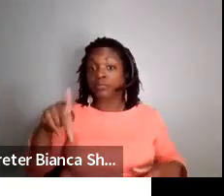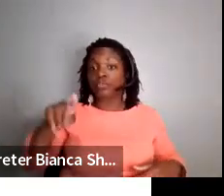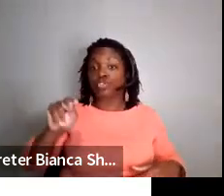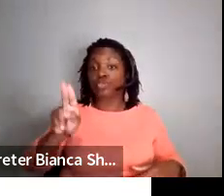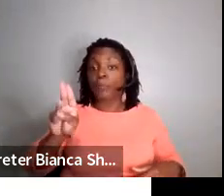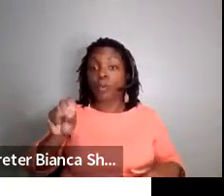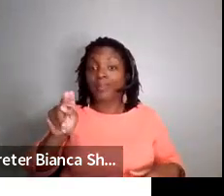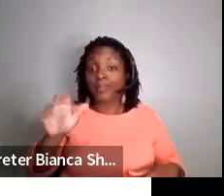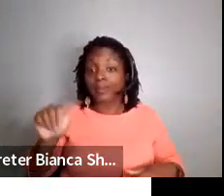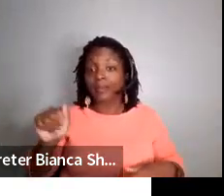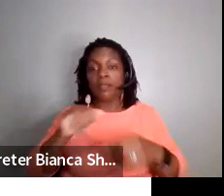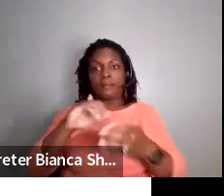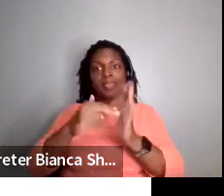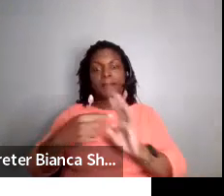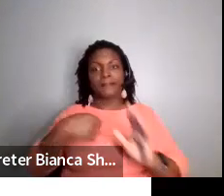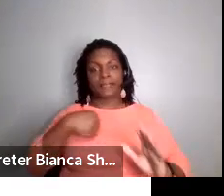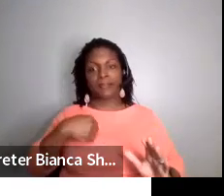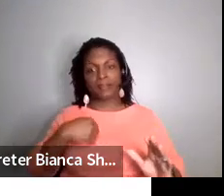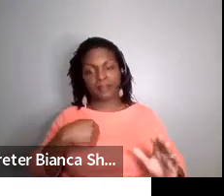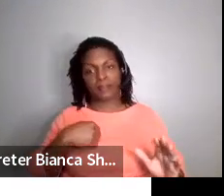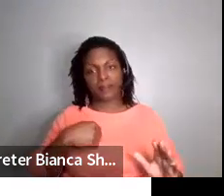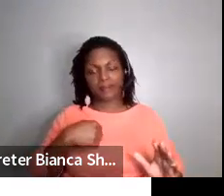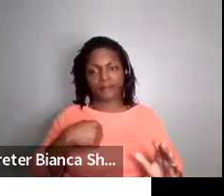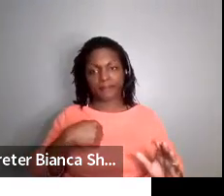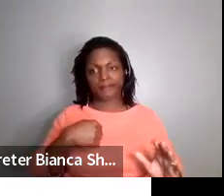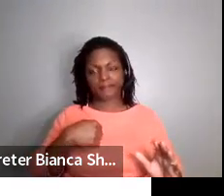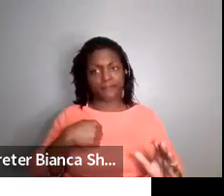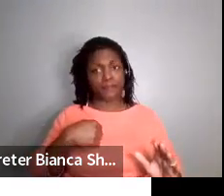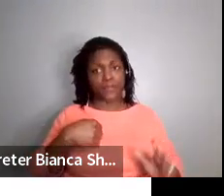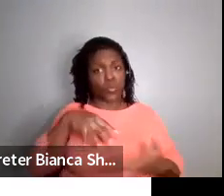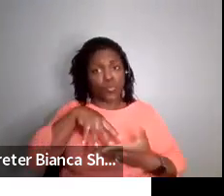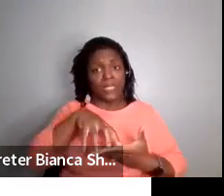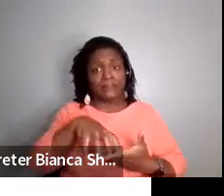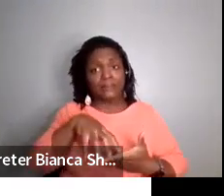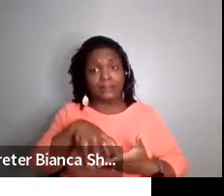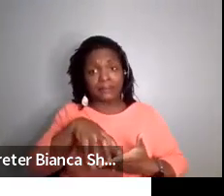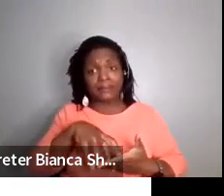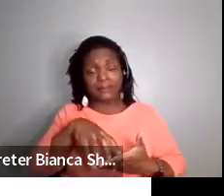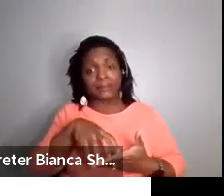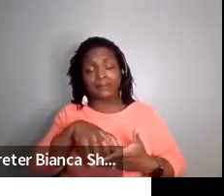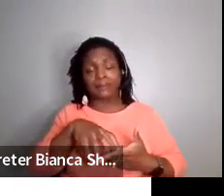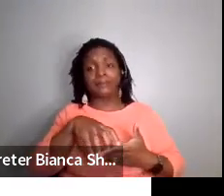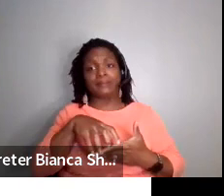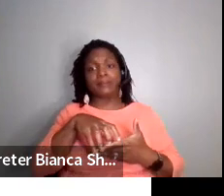You know I was in a critical state, and it made me extremely physically real.